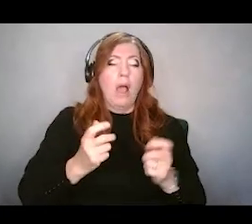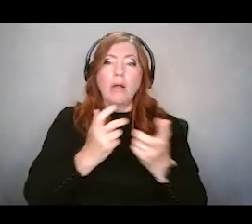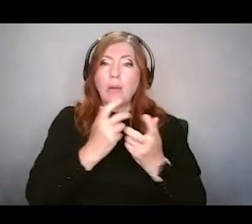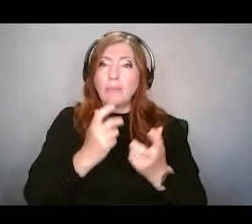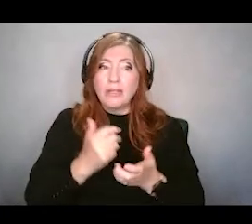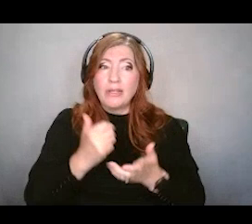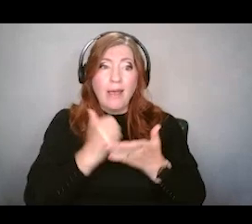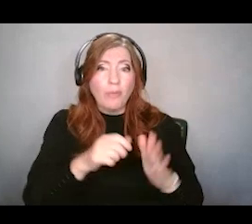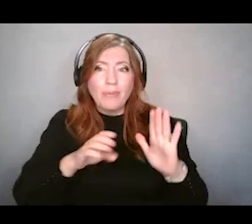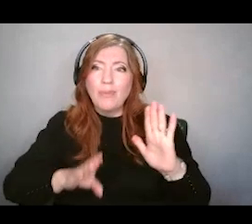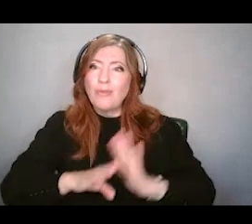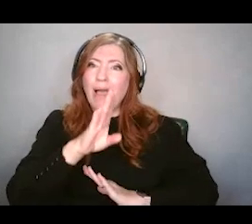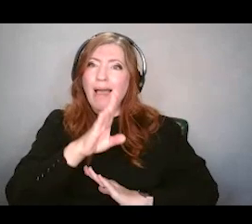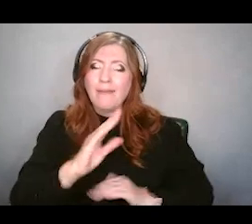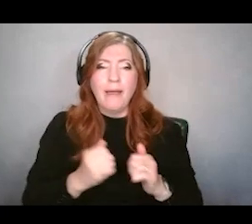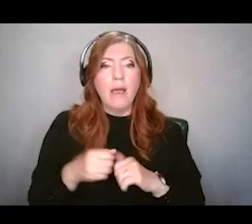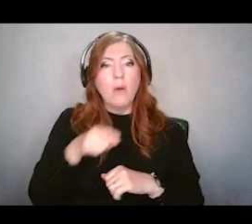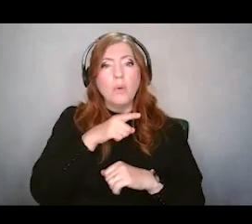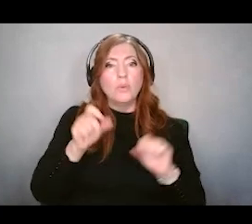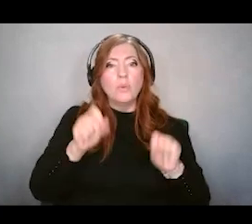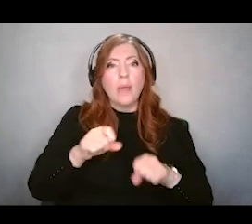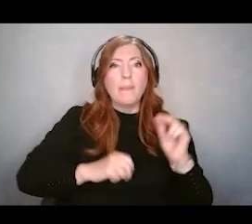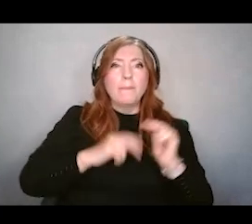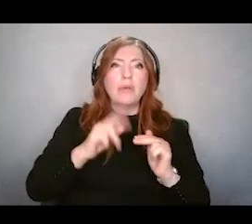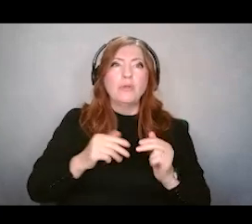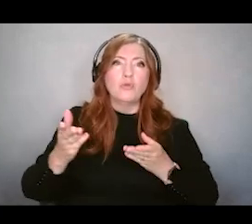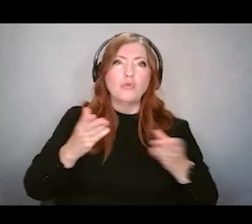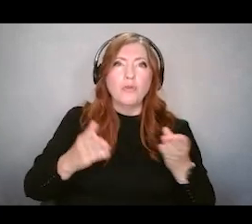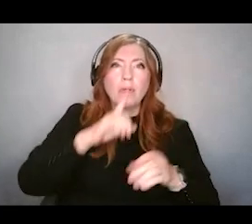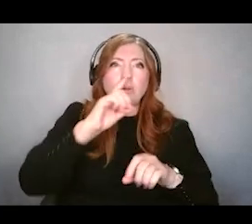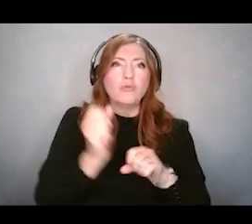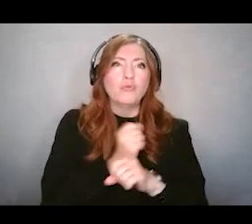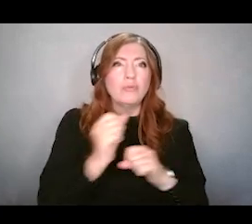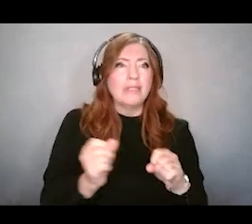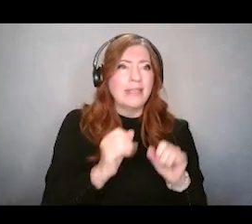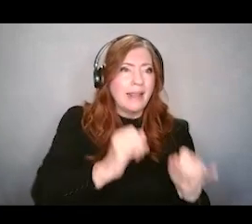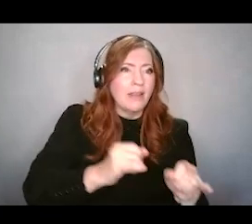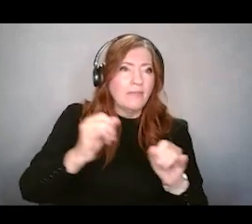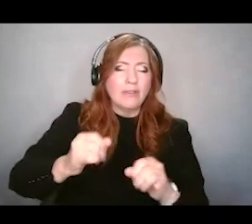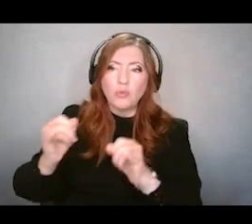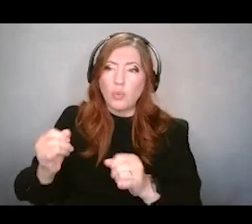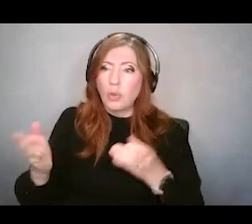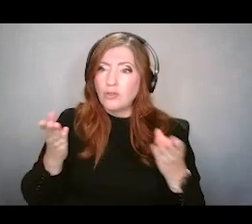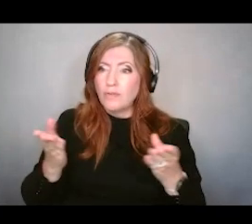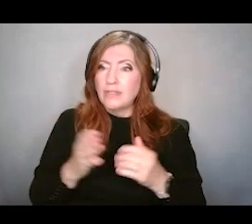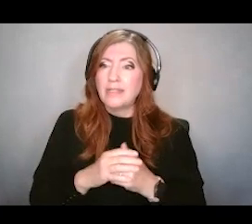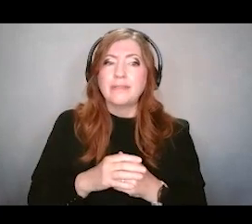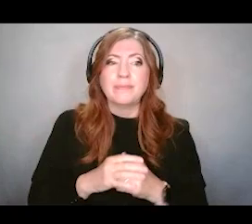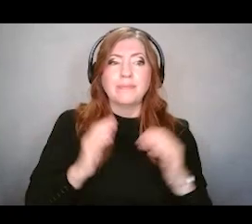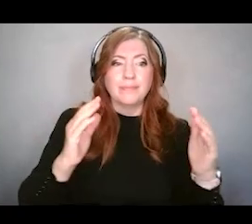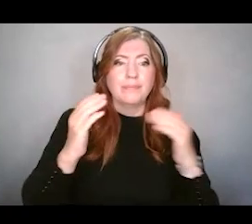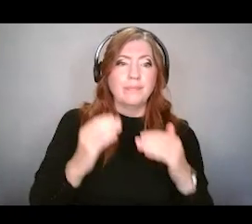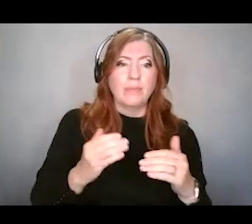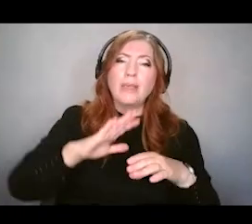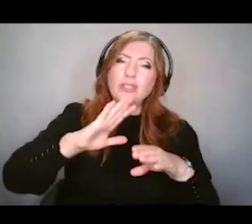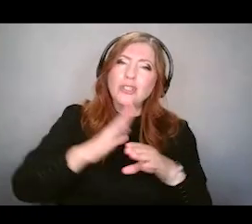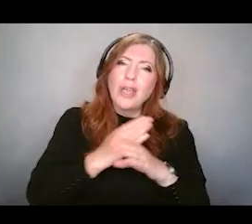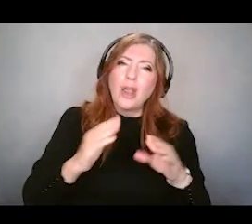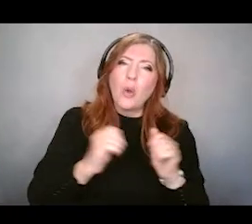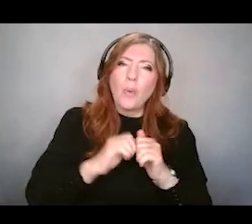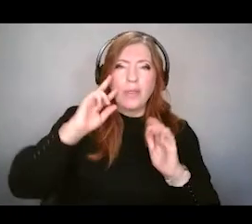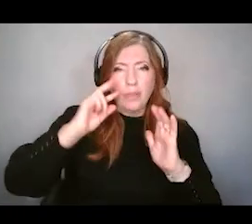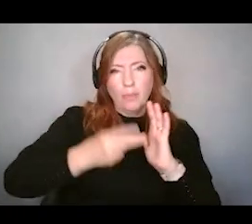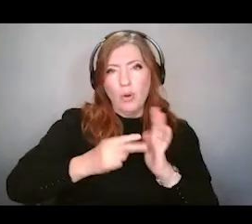services that are truly individualized. Next, share with purpose. Any time you’re